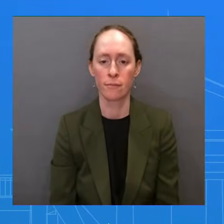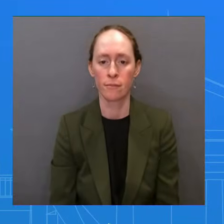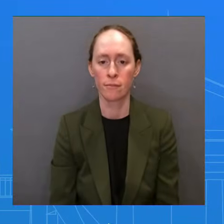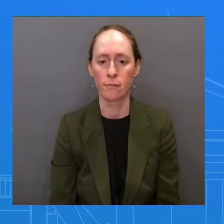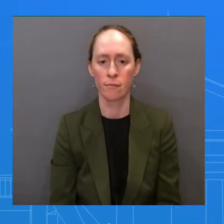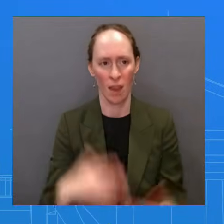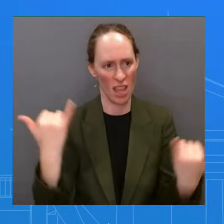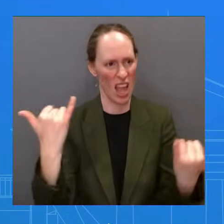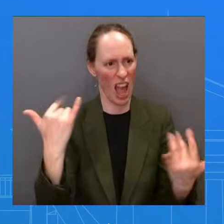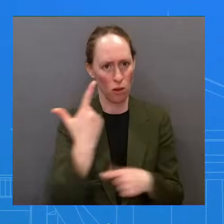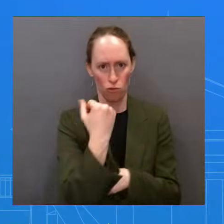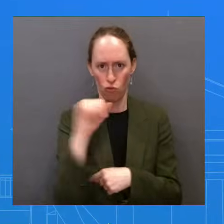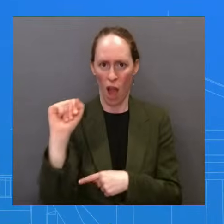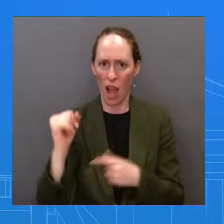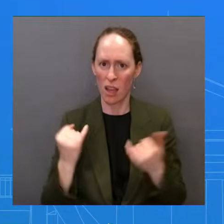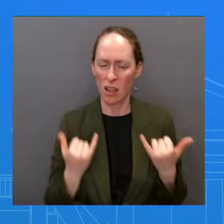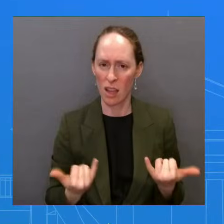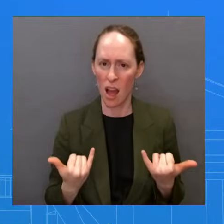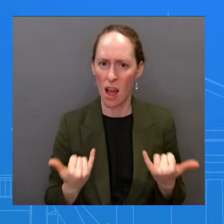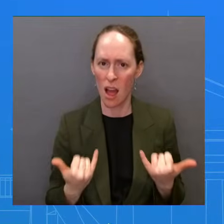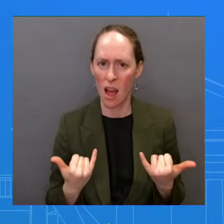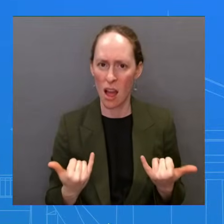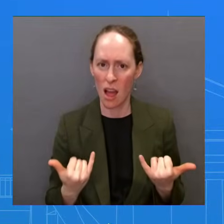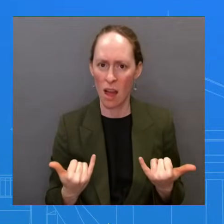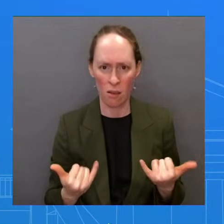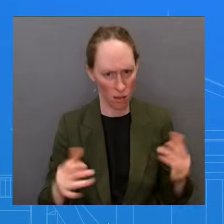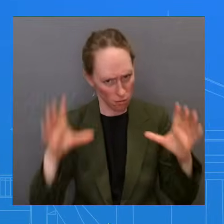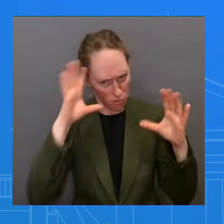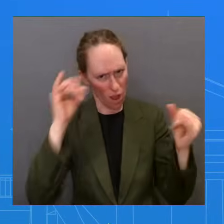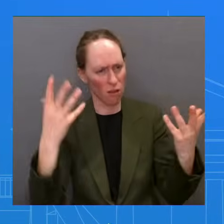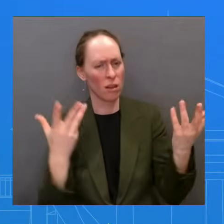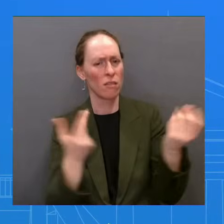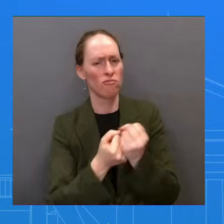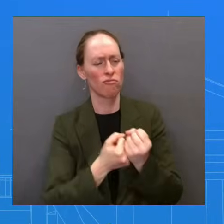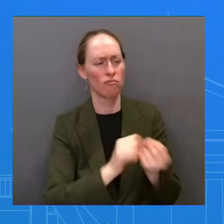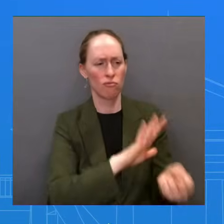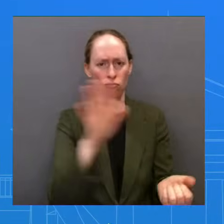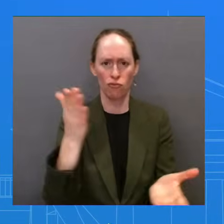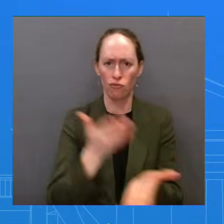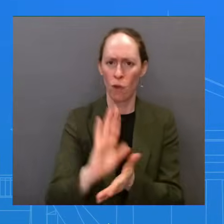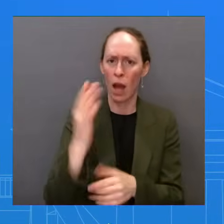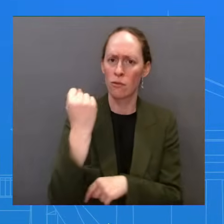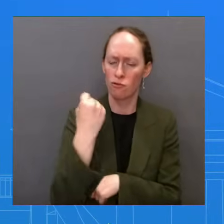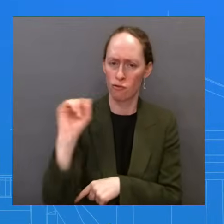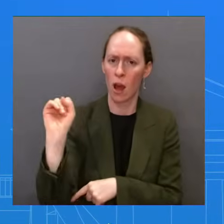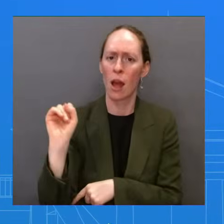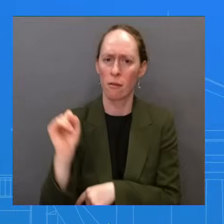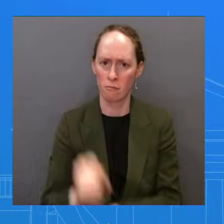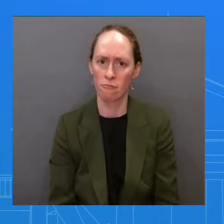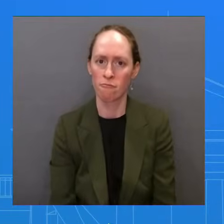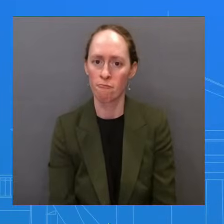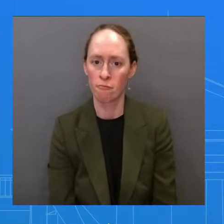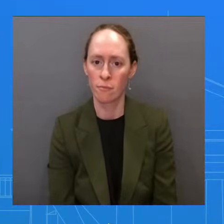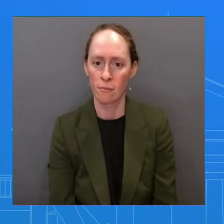as we've been asked when different entities and you see workers strike in those different entities. We've been very clear.